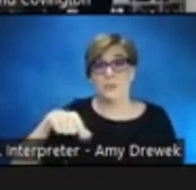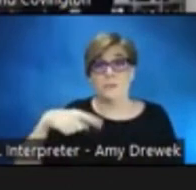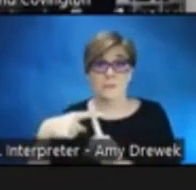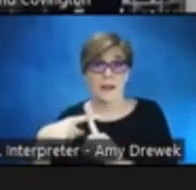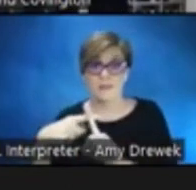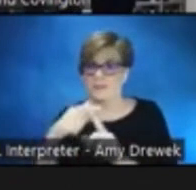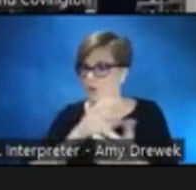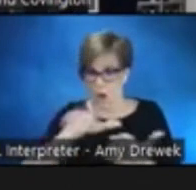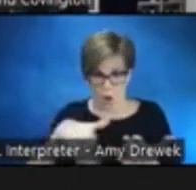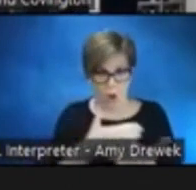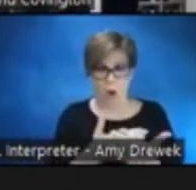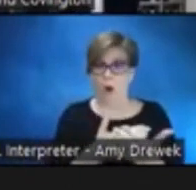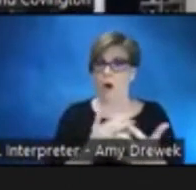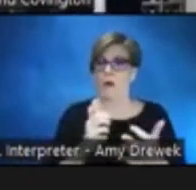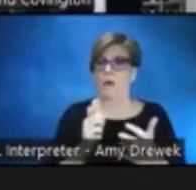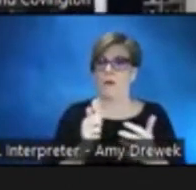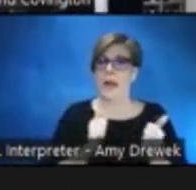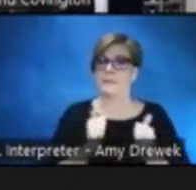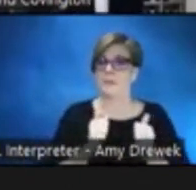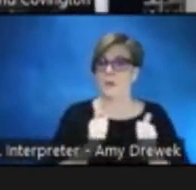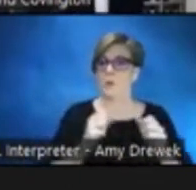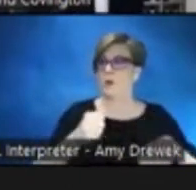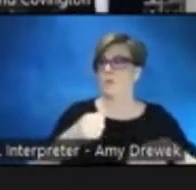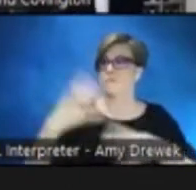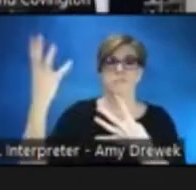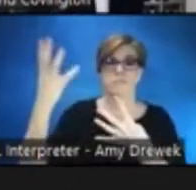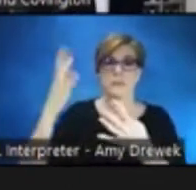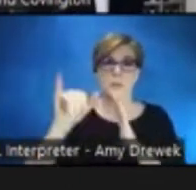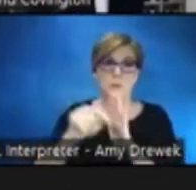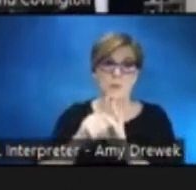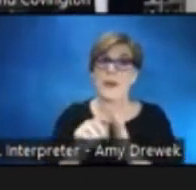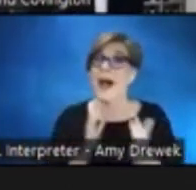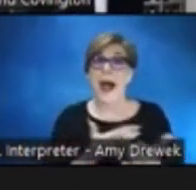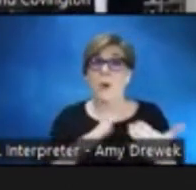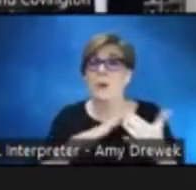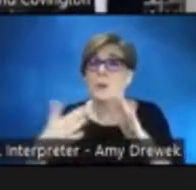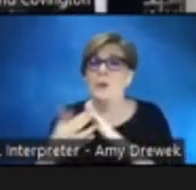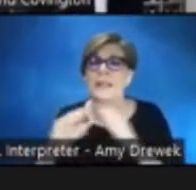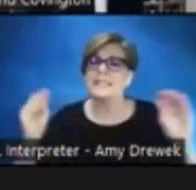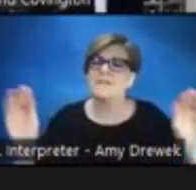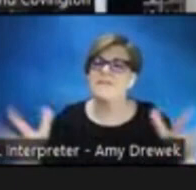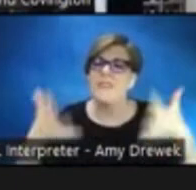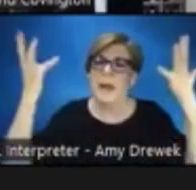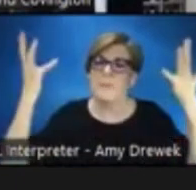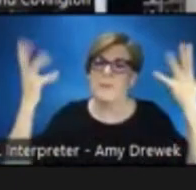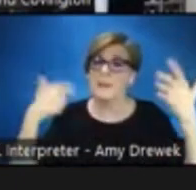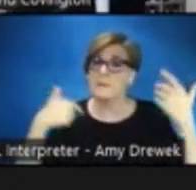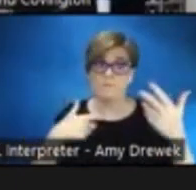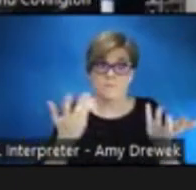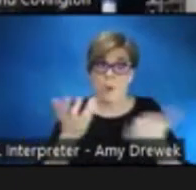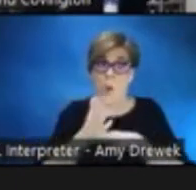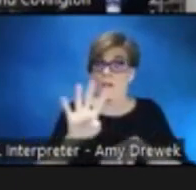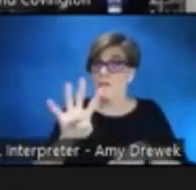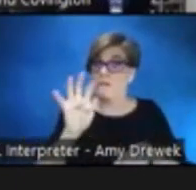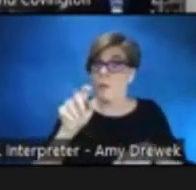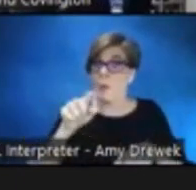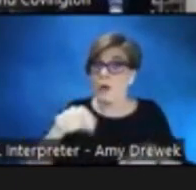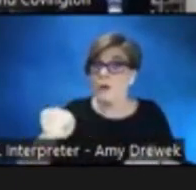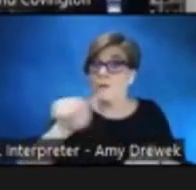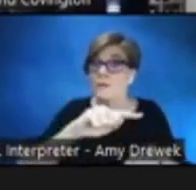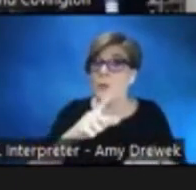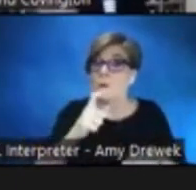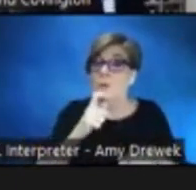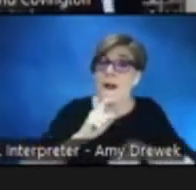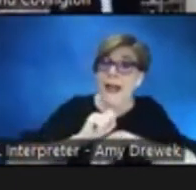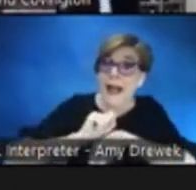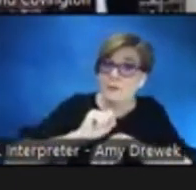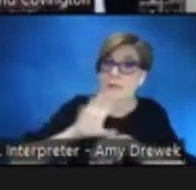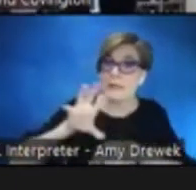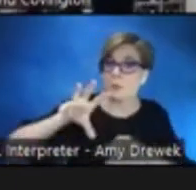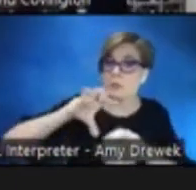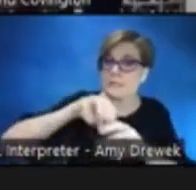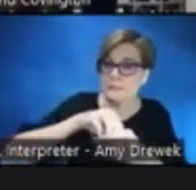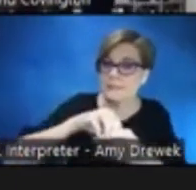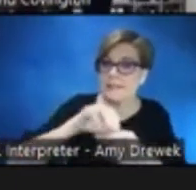THE COMMUNITY IS A VIBRANT ONE AND WE HAVE HAD OVER 400 OF YOU AS PARTICIPANTS.